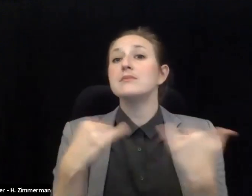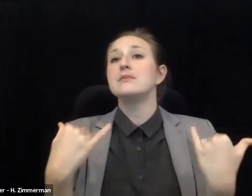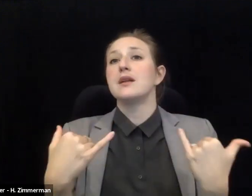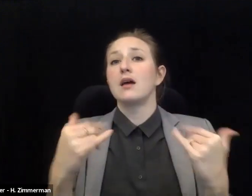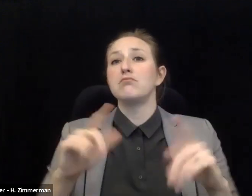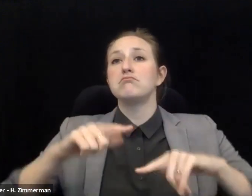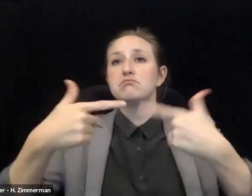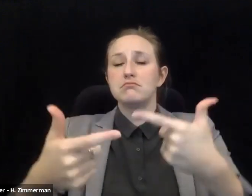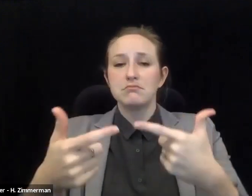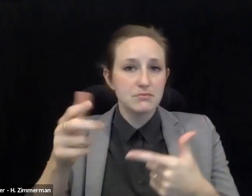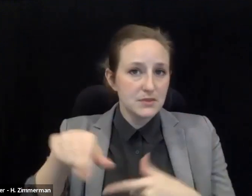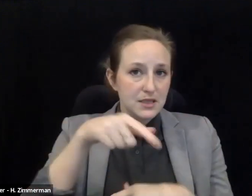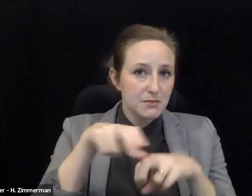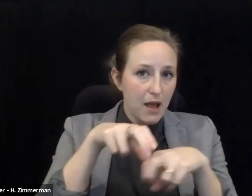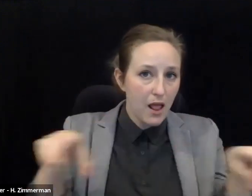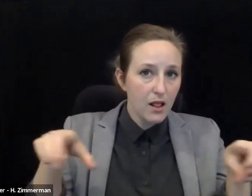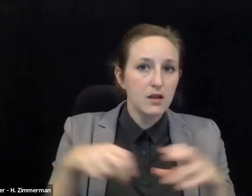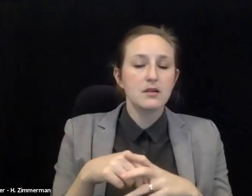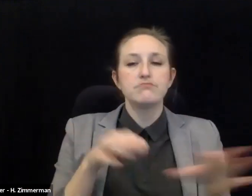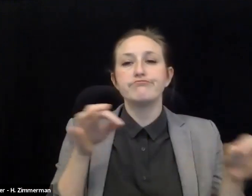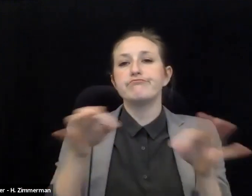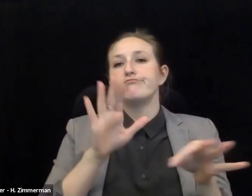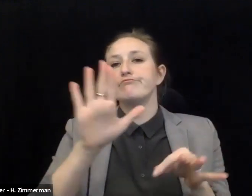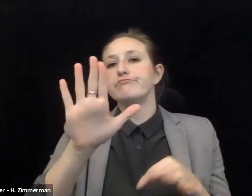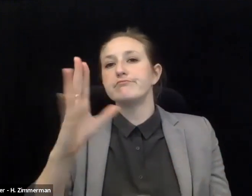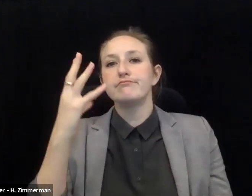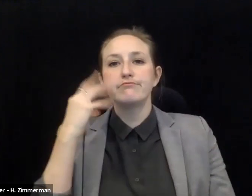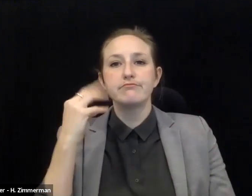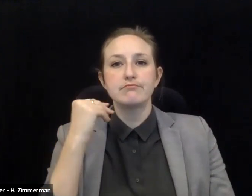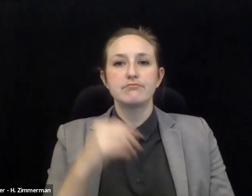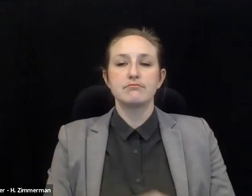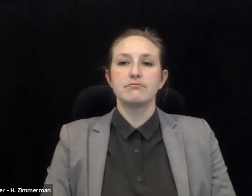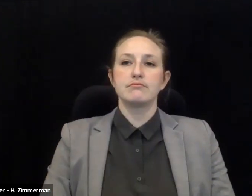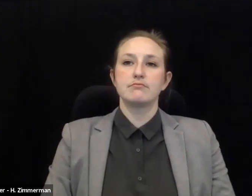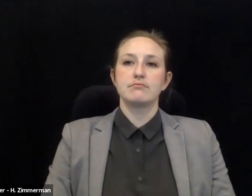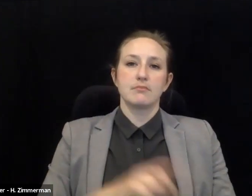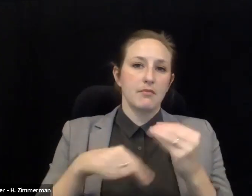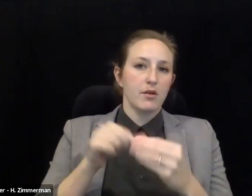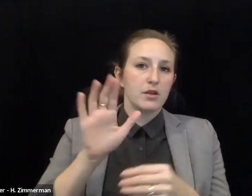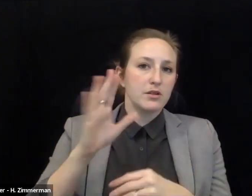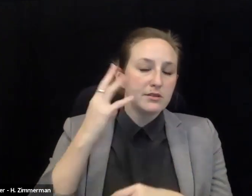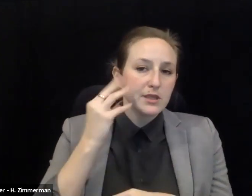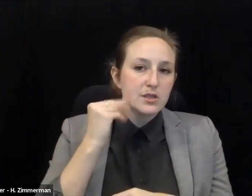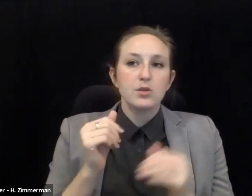panelists about the experience of their about their experience with with this area, and we're